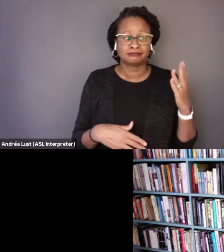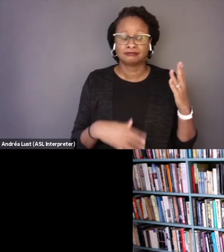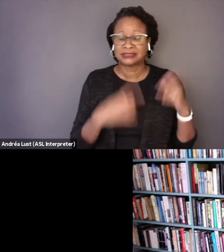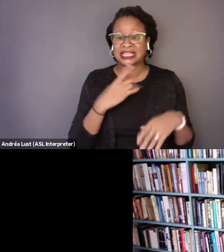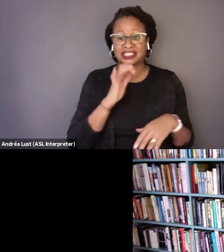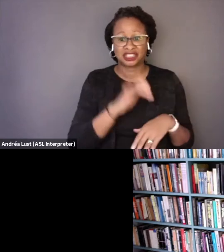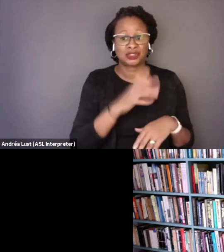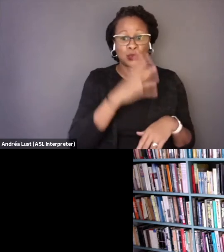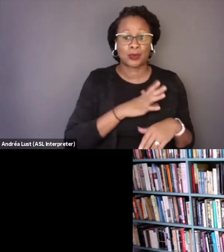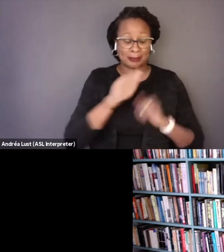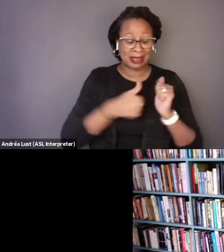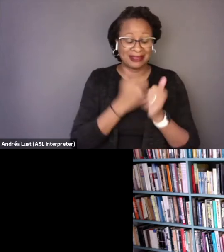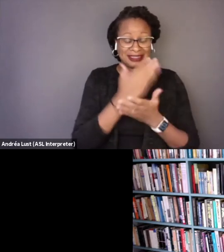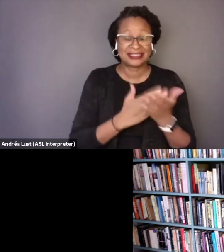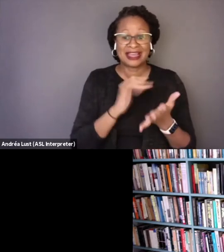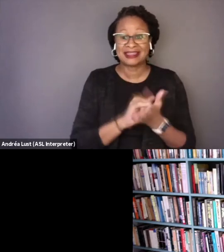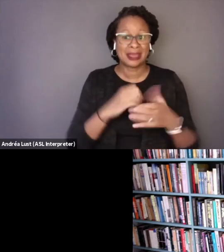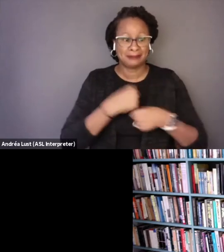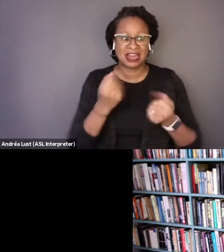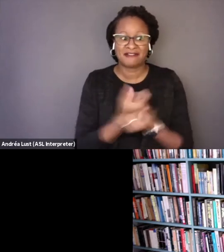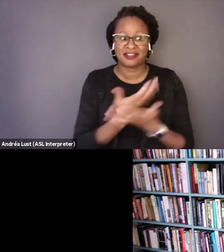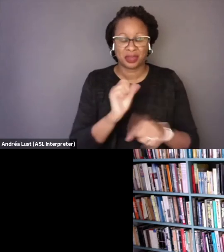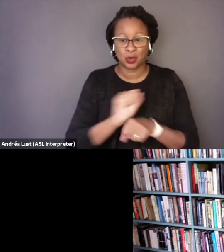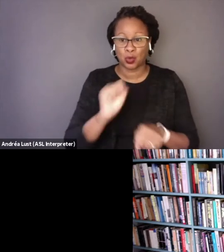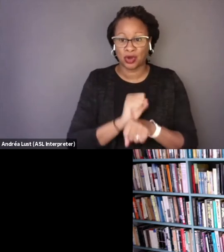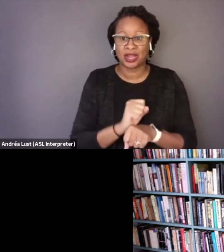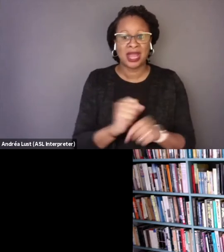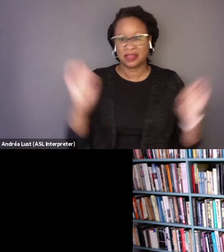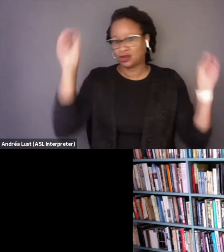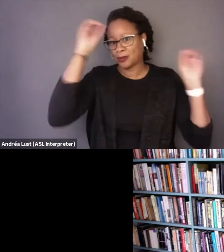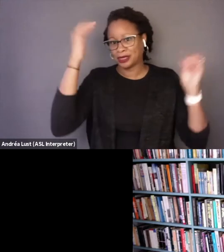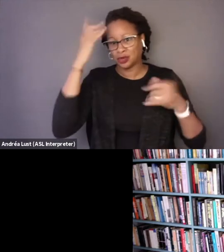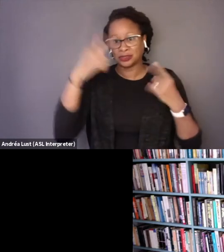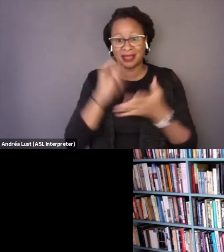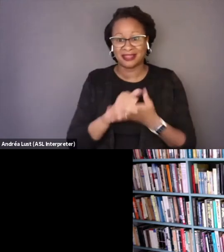that nobody knows about. (chuckles) And of course through history, there have been many women like that.